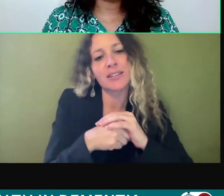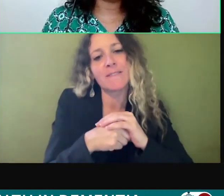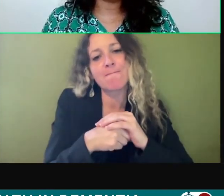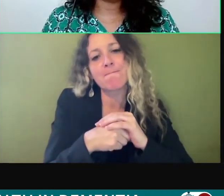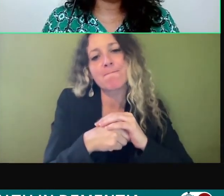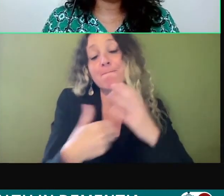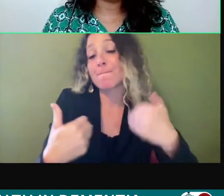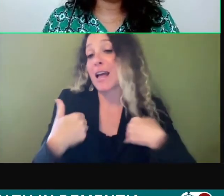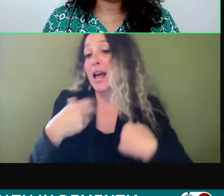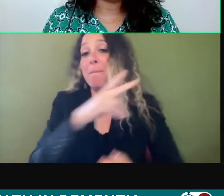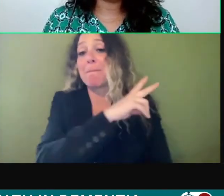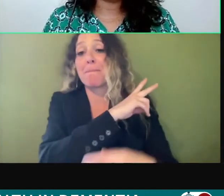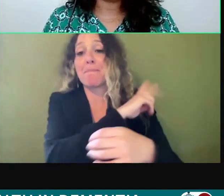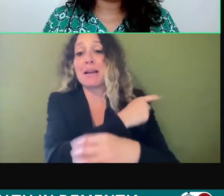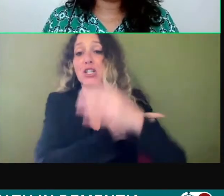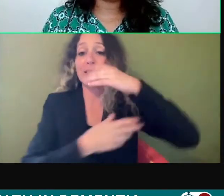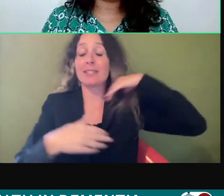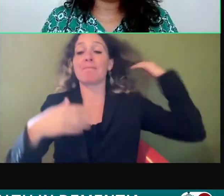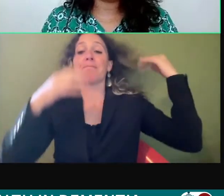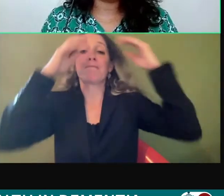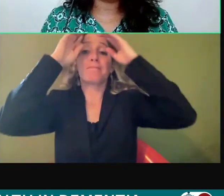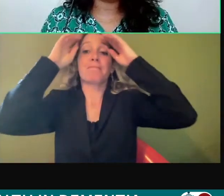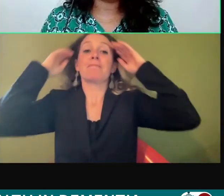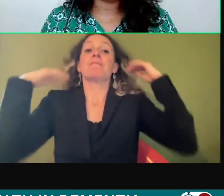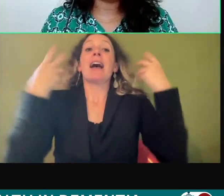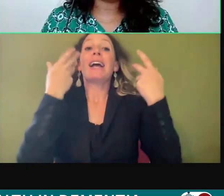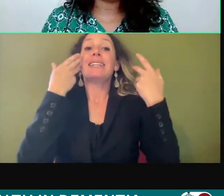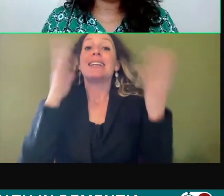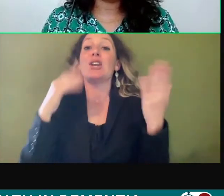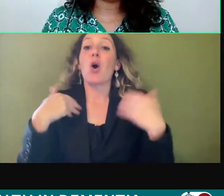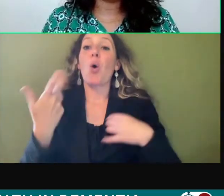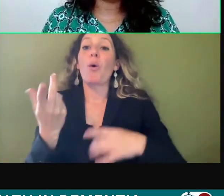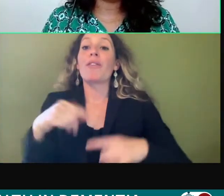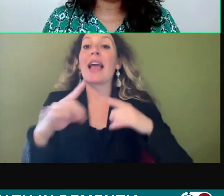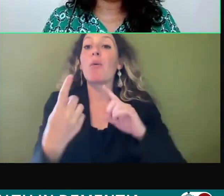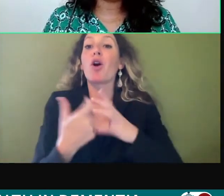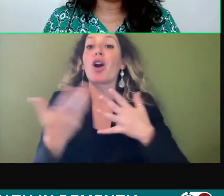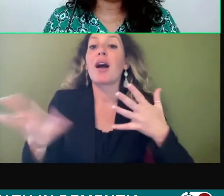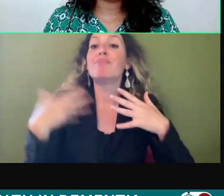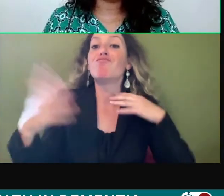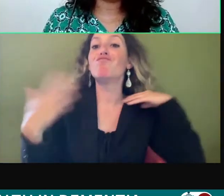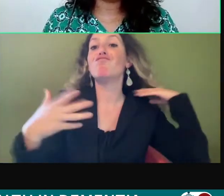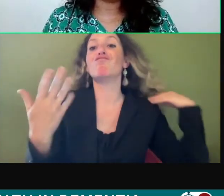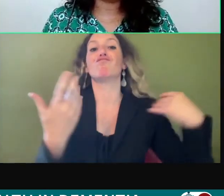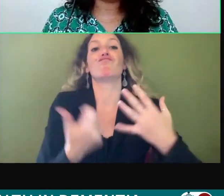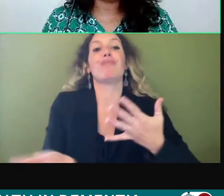not know that they were primary afternoon babysitters for a number of grandchildren.